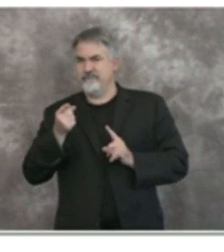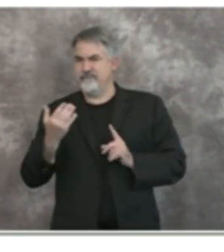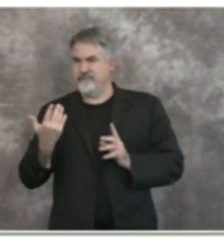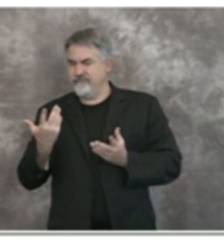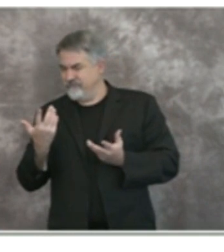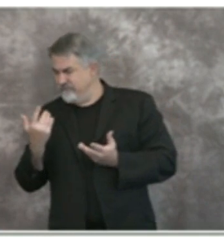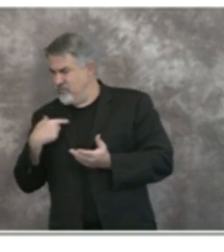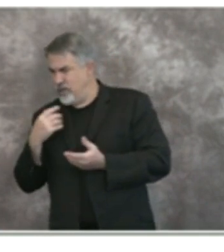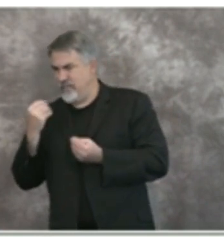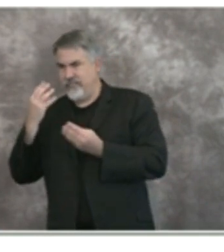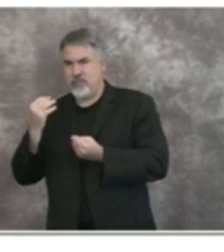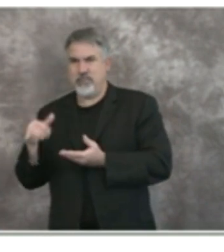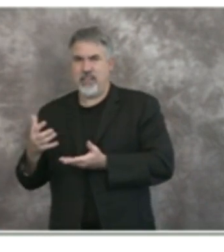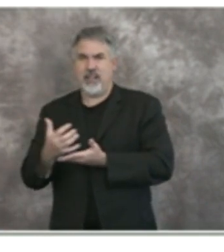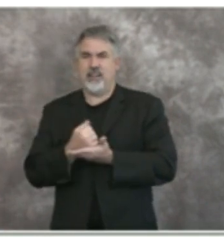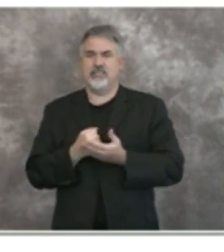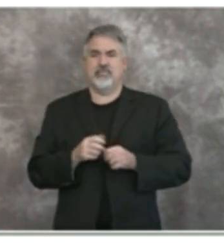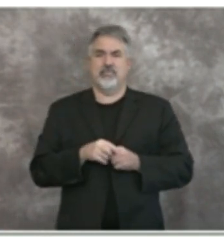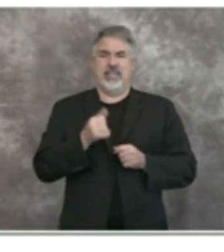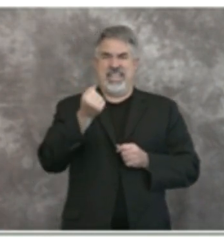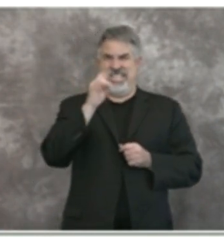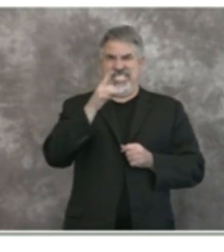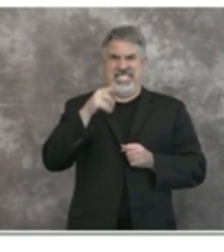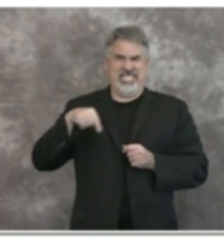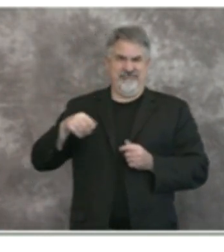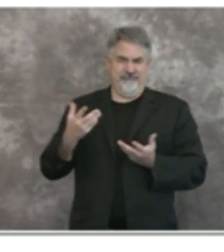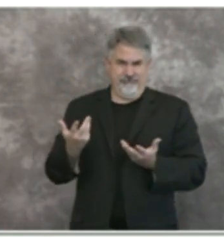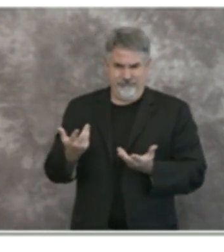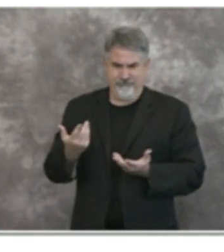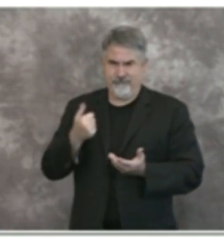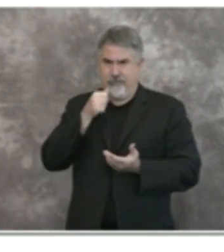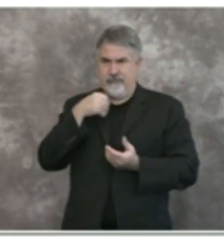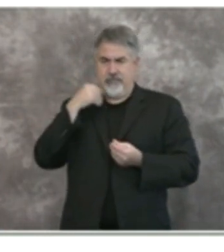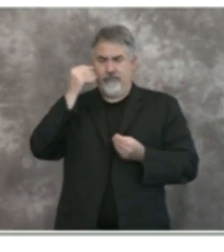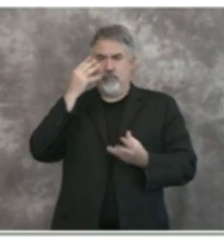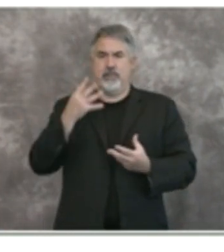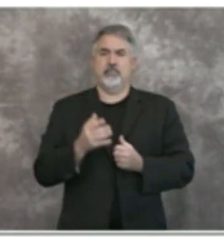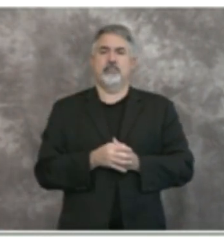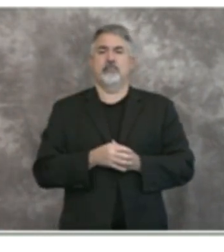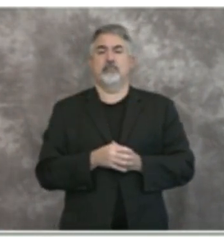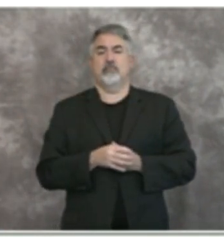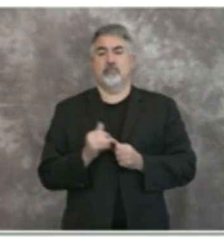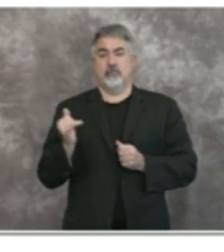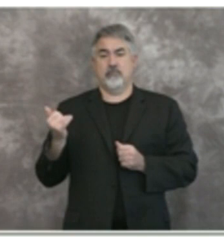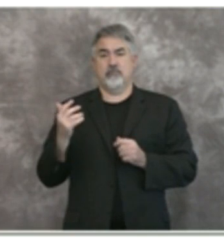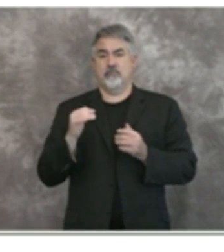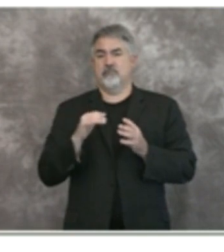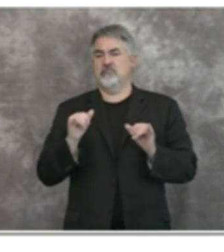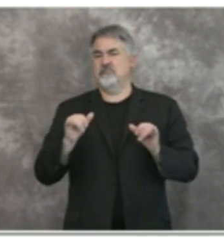DATA FROM 91% A 176 OF THE 194 TOTAL. AND THIS MEANS THAT WE